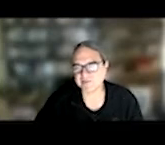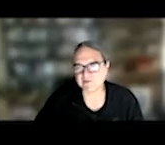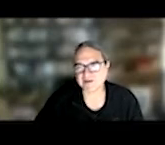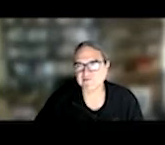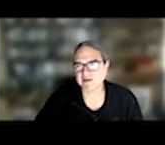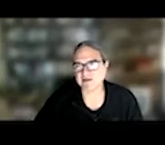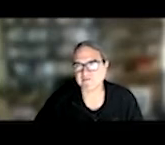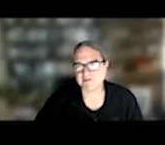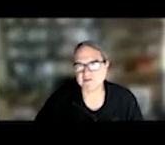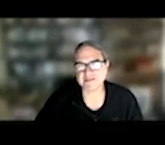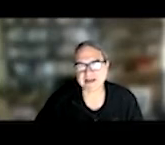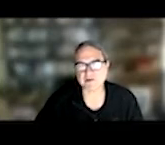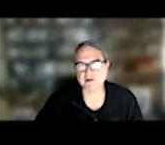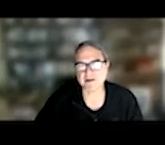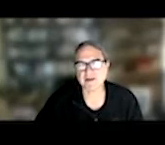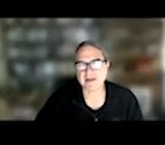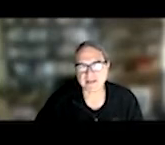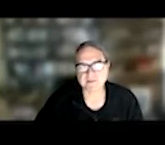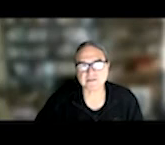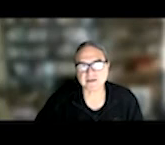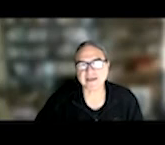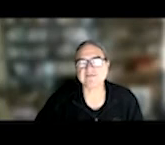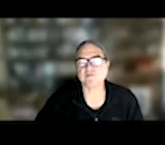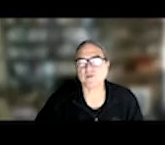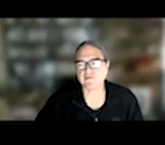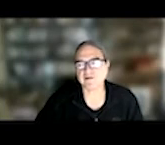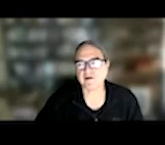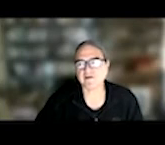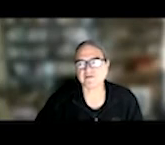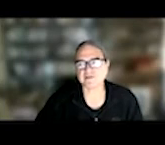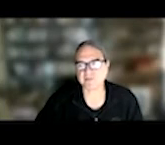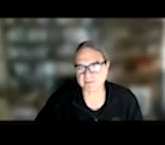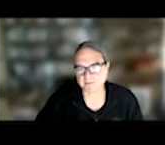me of my great great grandfather's Stabber and he was looking after the welfare of his people